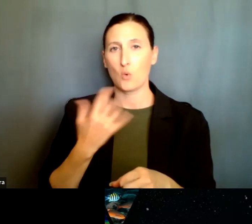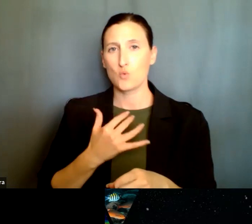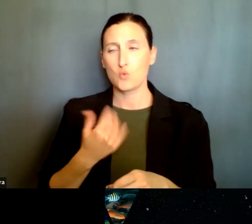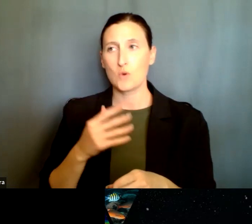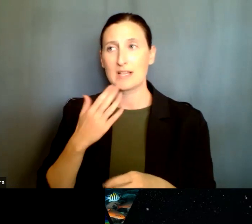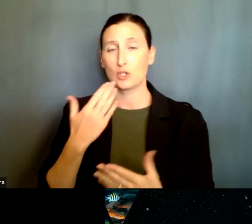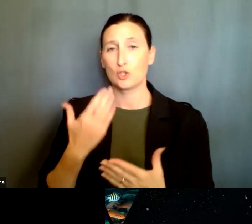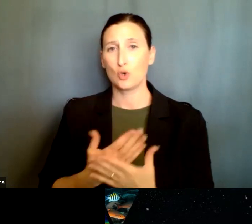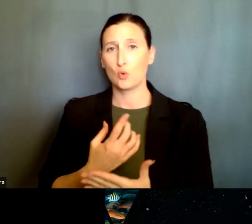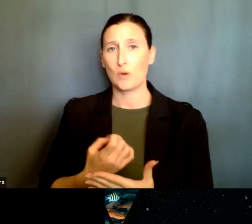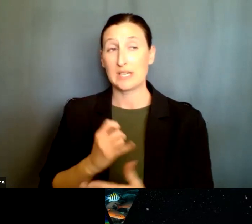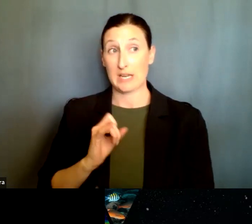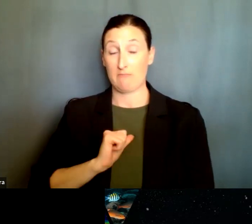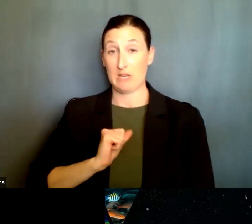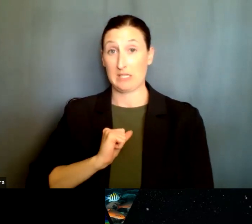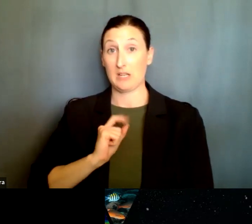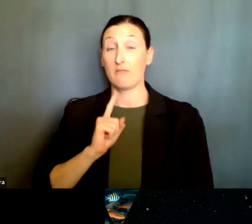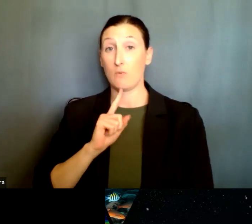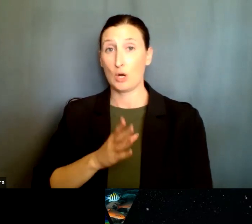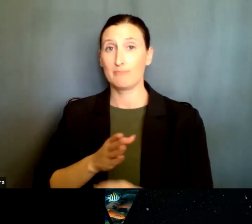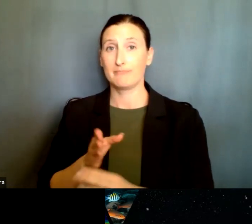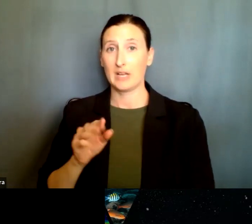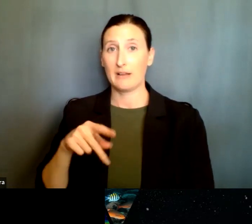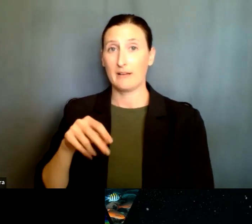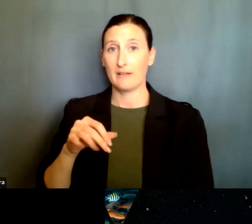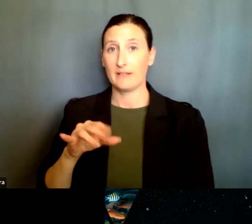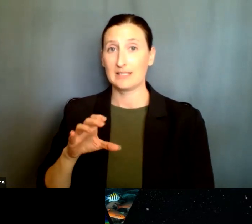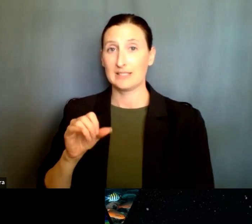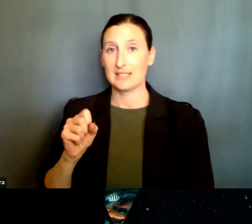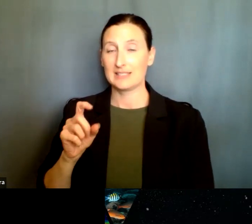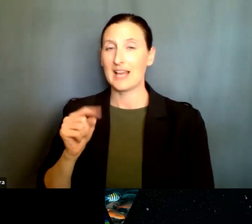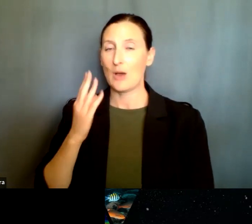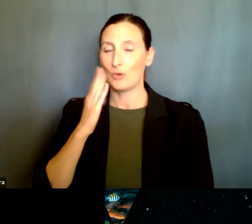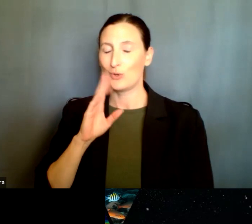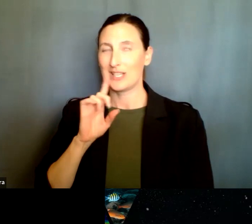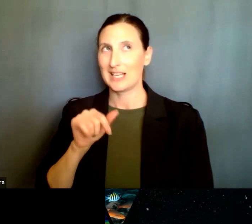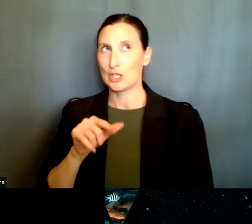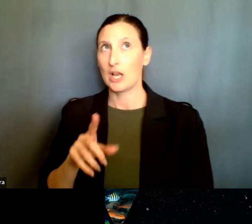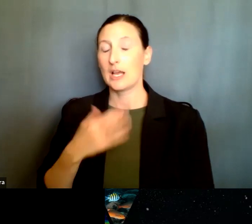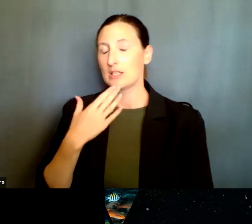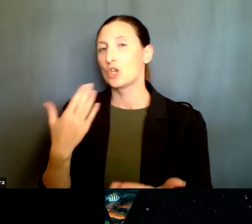But again, this is what I think, it would be good to talk to somebody in the program